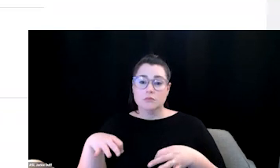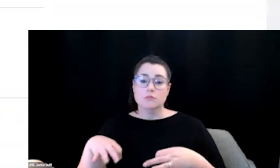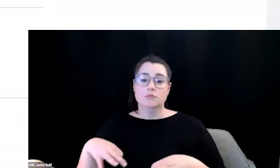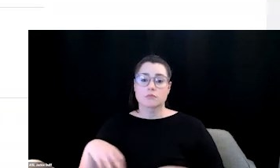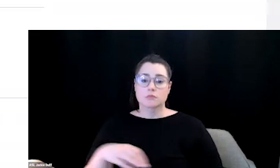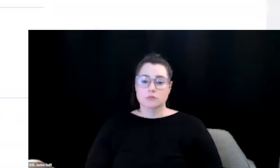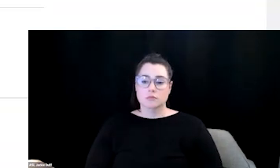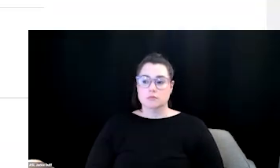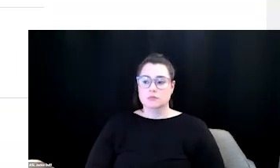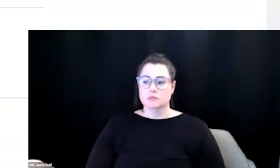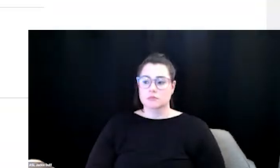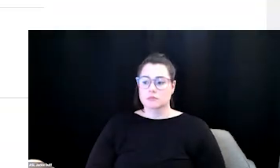of our resources for LaTeX users.